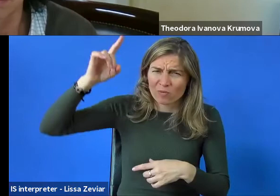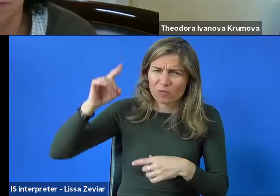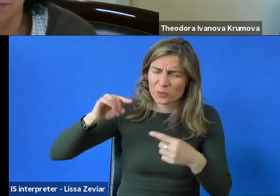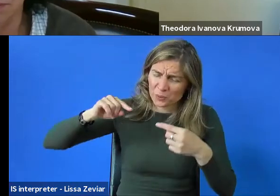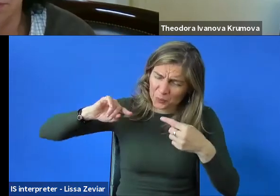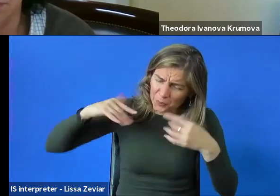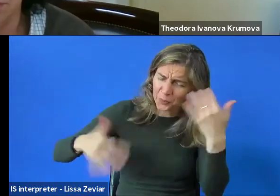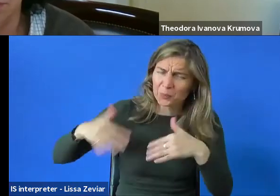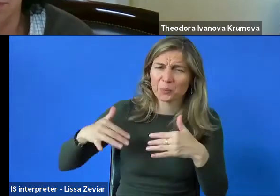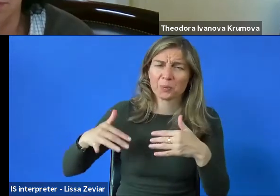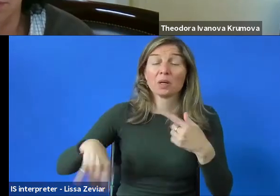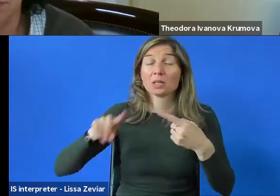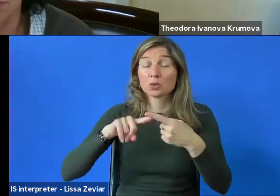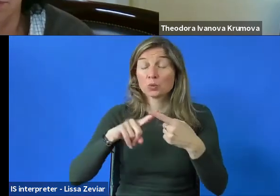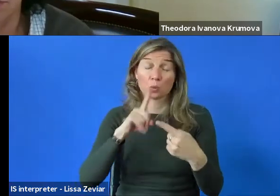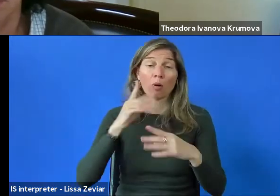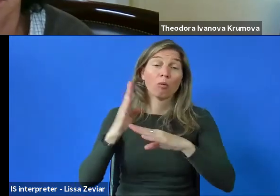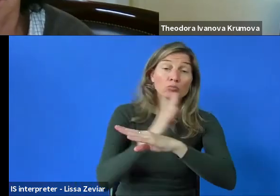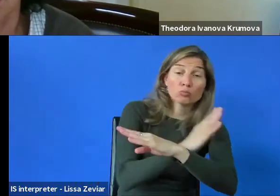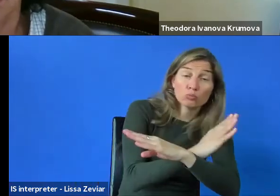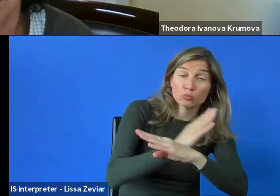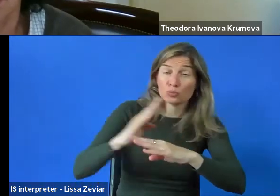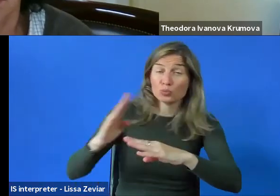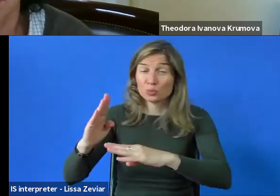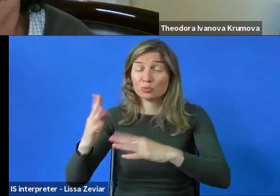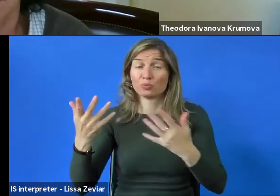the prevalence, the nature or impact of the violation.